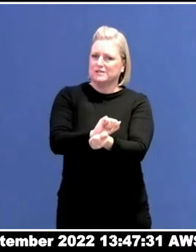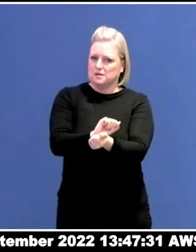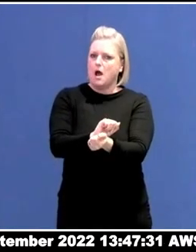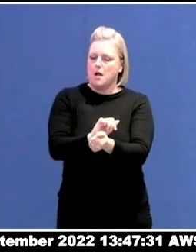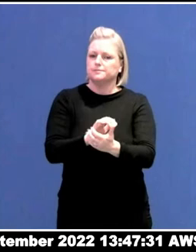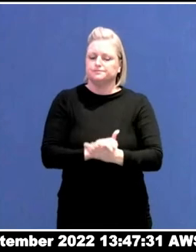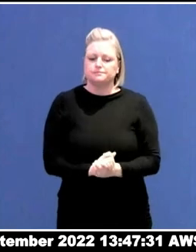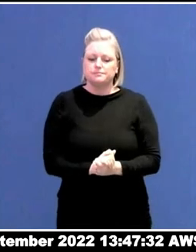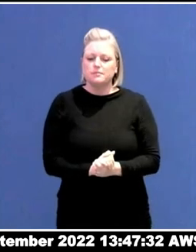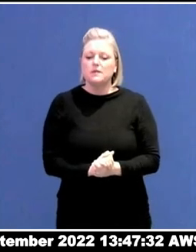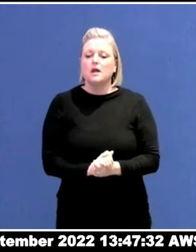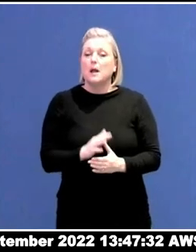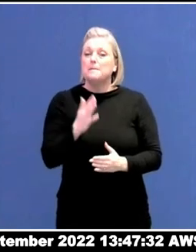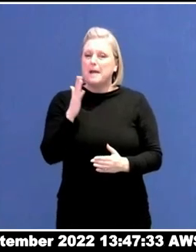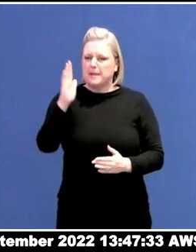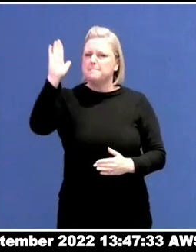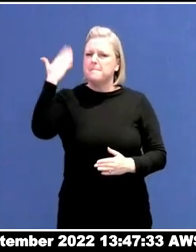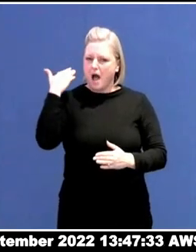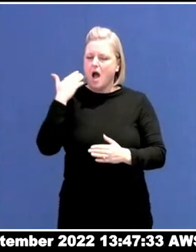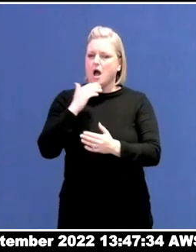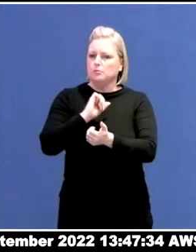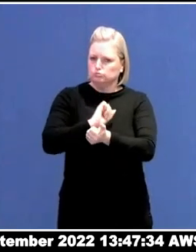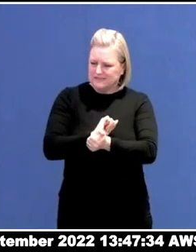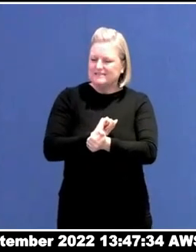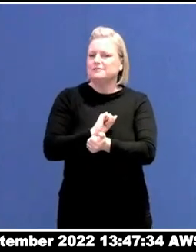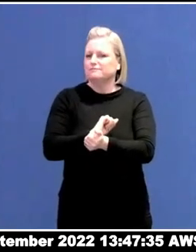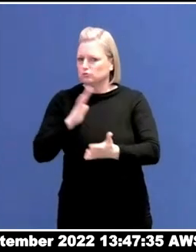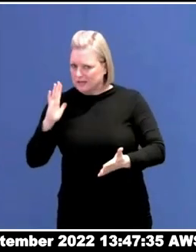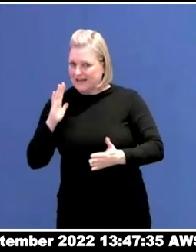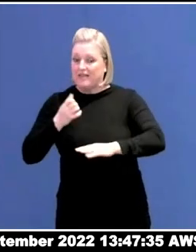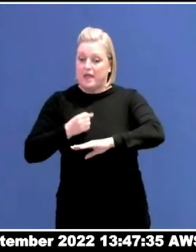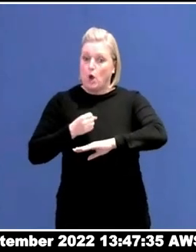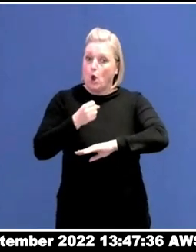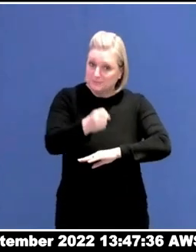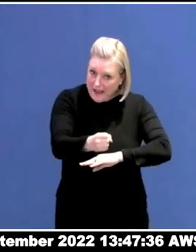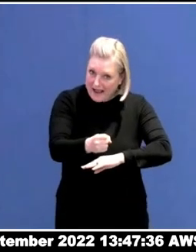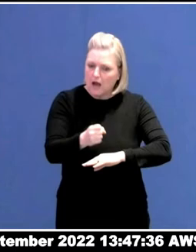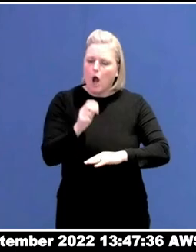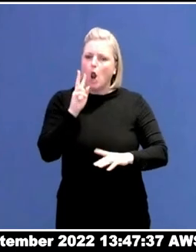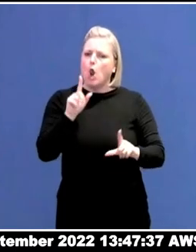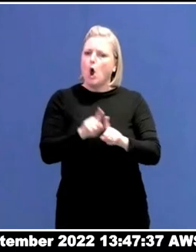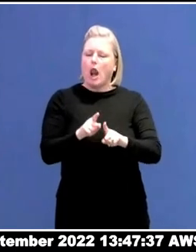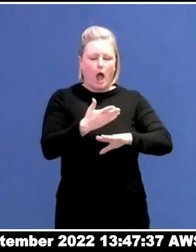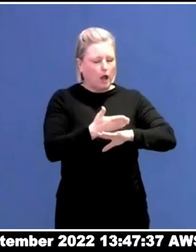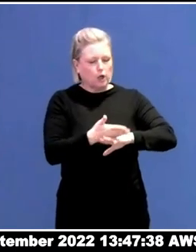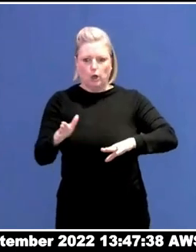her as a clean slate and then have to reassess her again within whatever terms they do, and it's usually by a nurse.